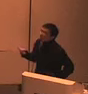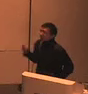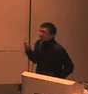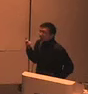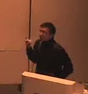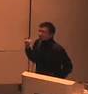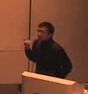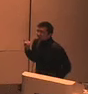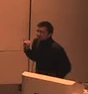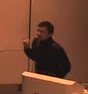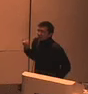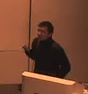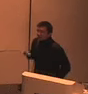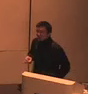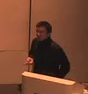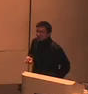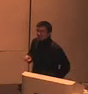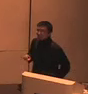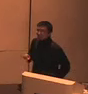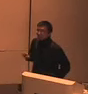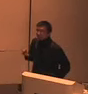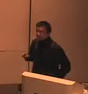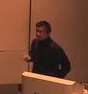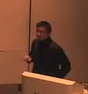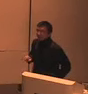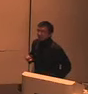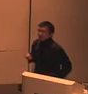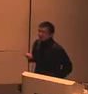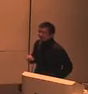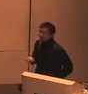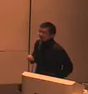And this has a shower room and the toilet and the kitchen.